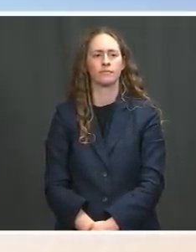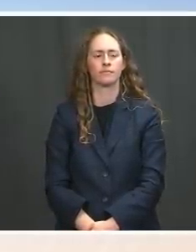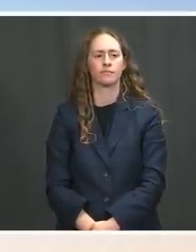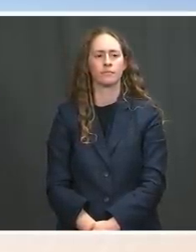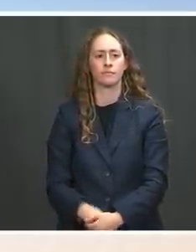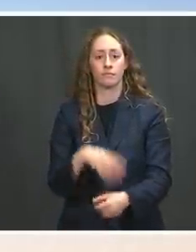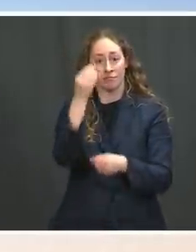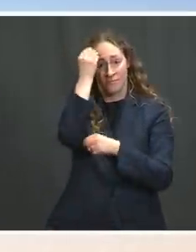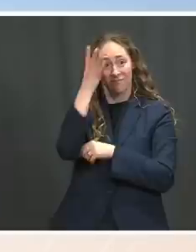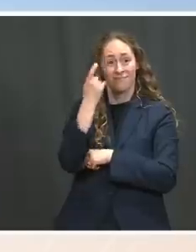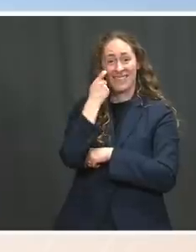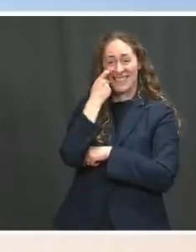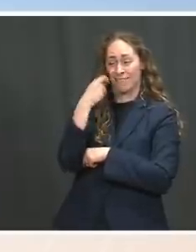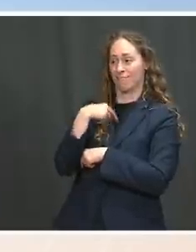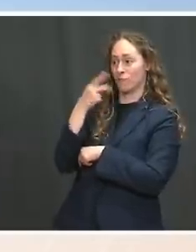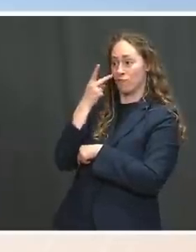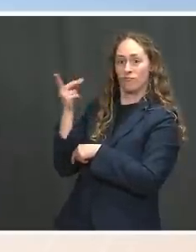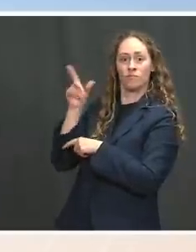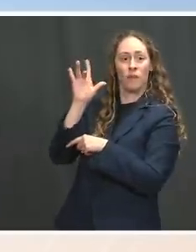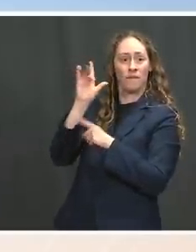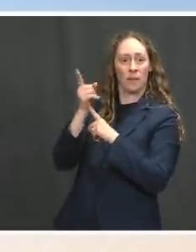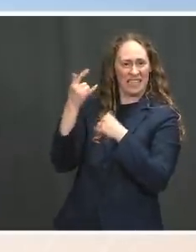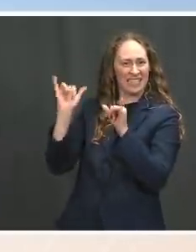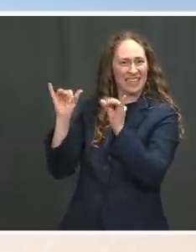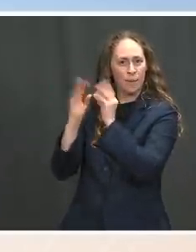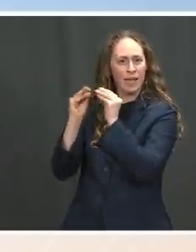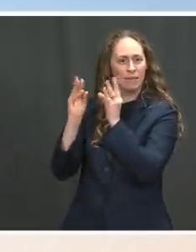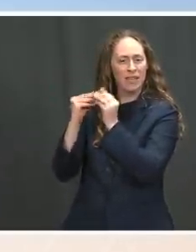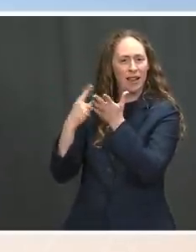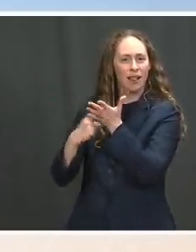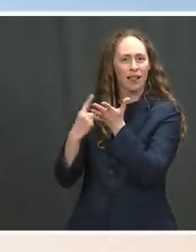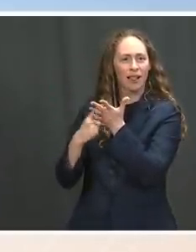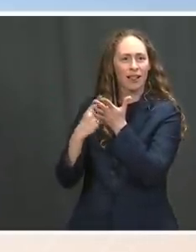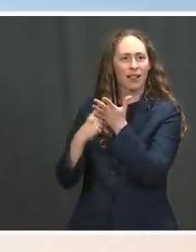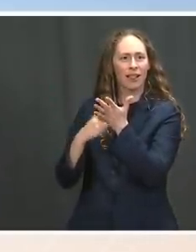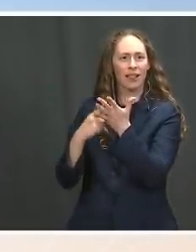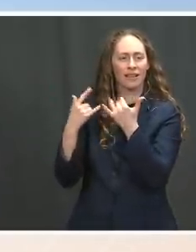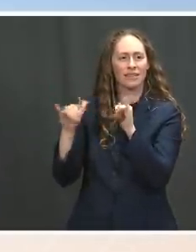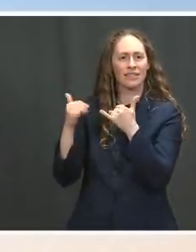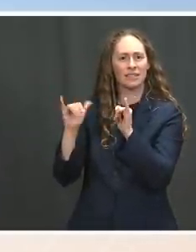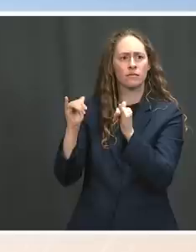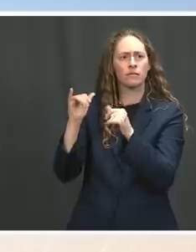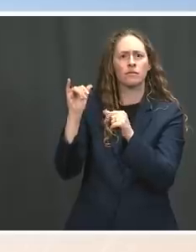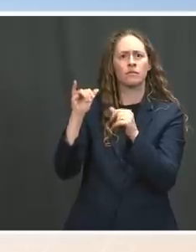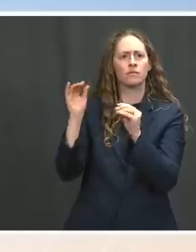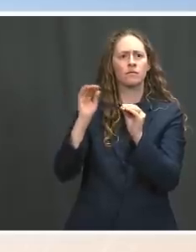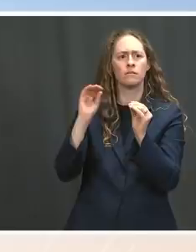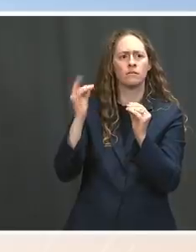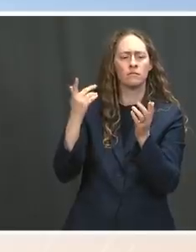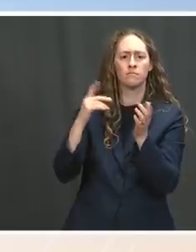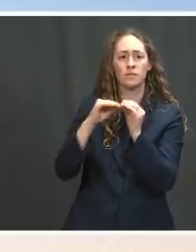But I haven't seen any rustling of activity out there, so that's sometimes is an indication. The Press: Okay. And without giving a readout on a meeting